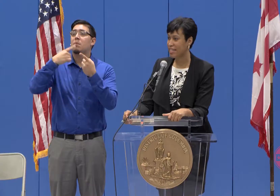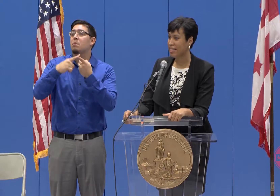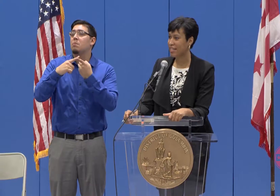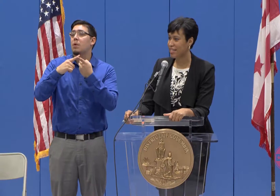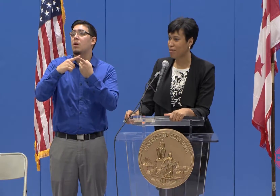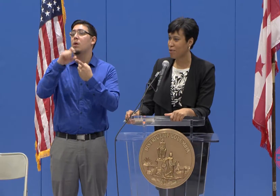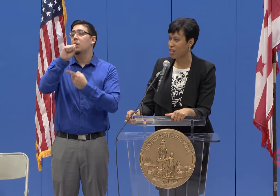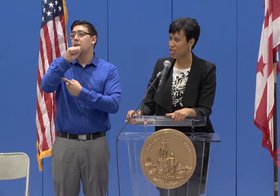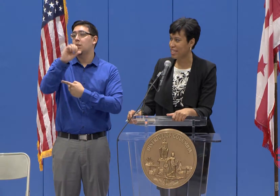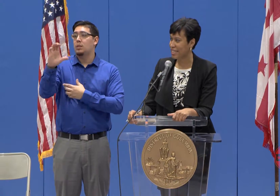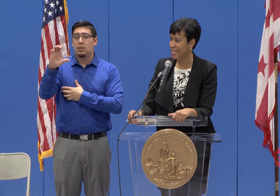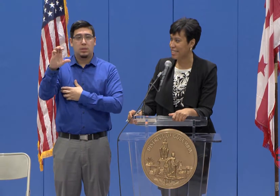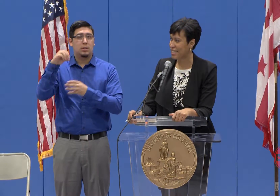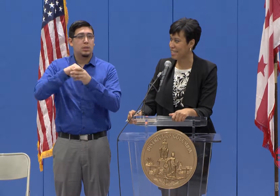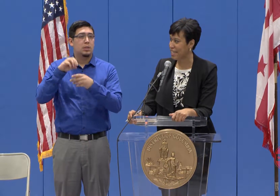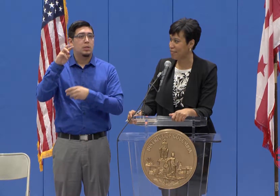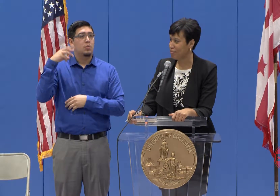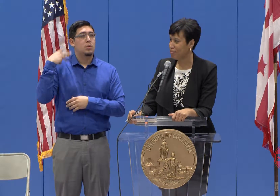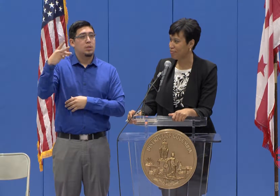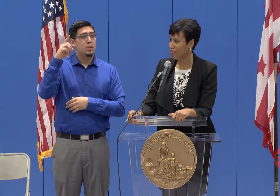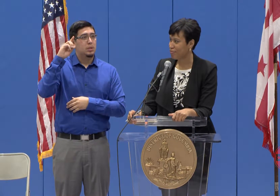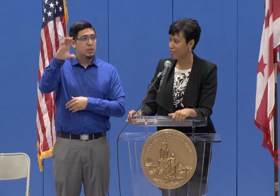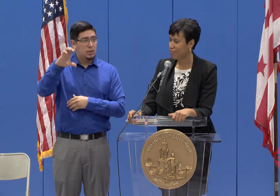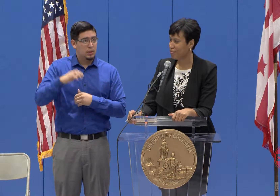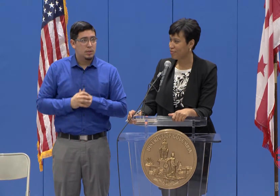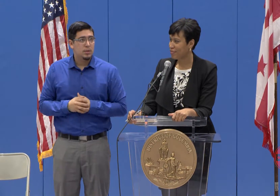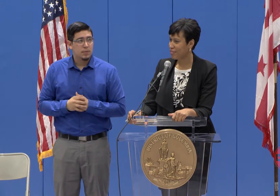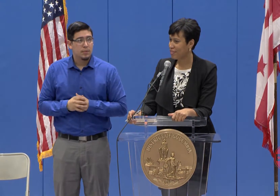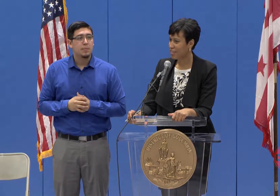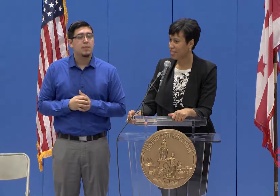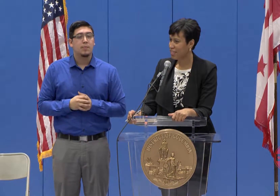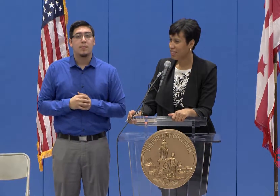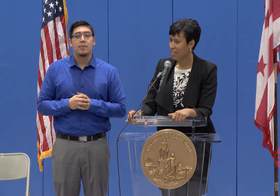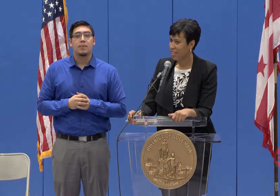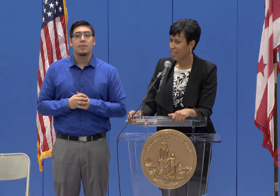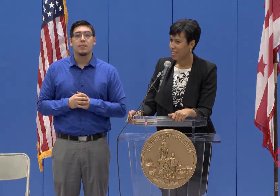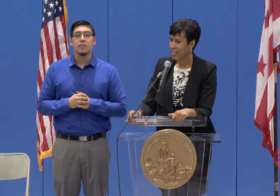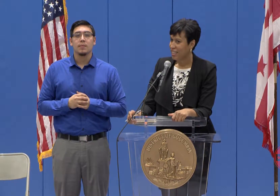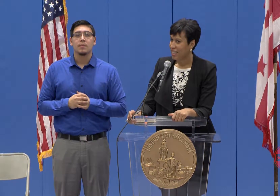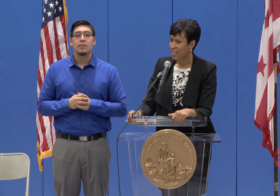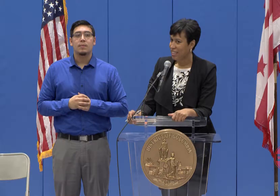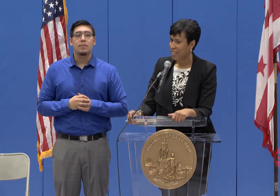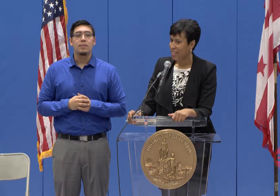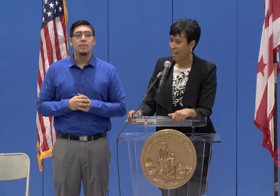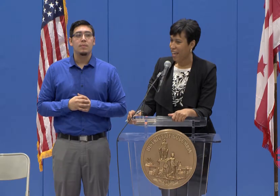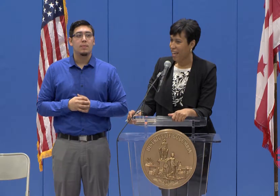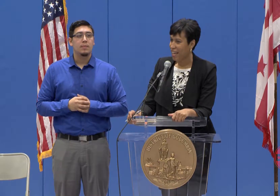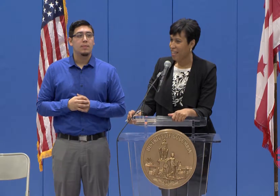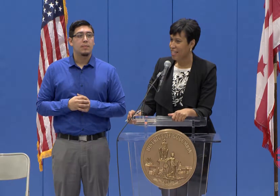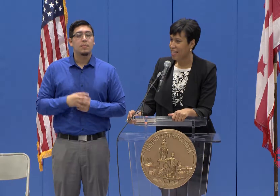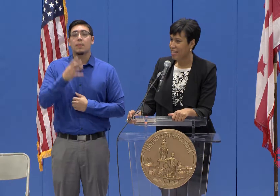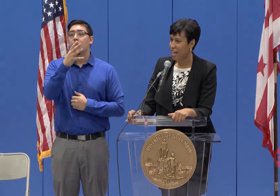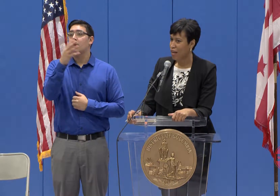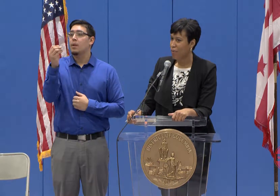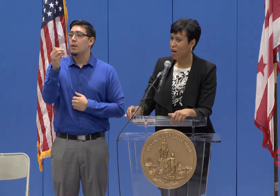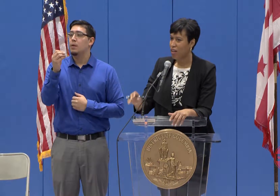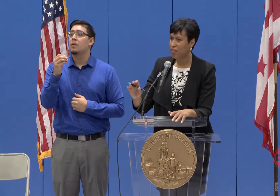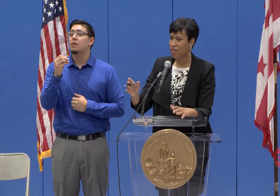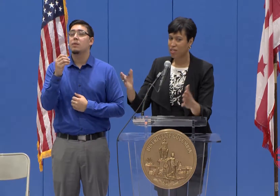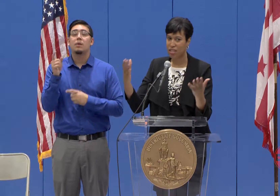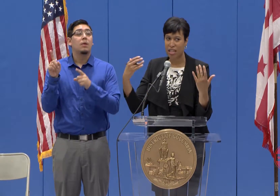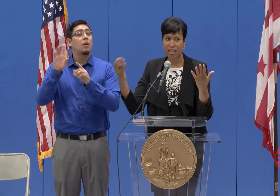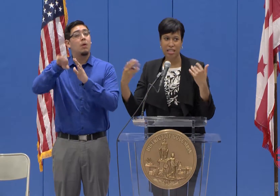IN WASHINGTON, D.C. AND ALL OF THOSE THINGS, AND I